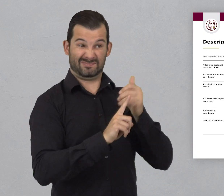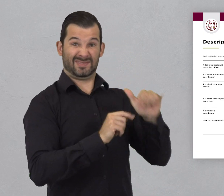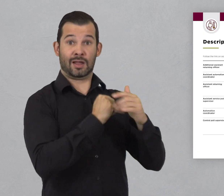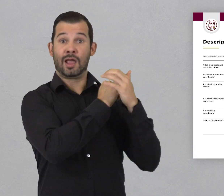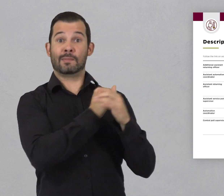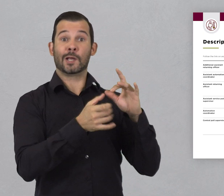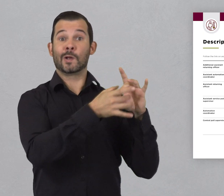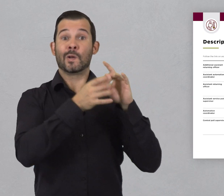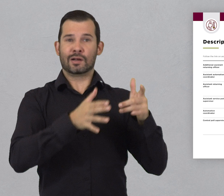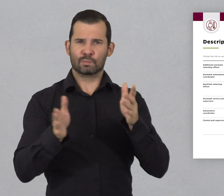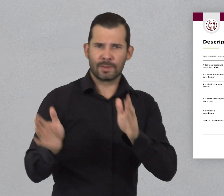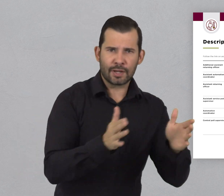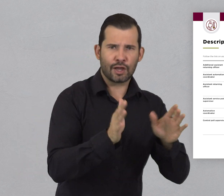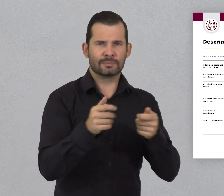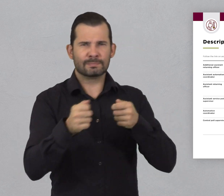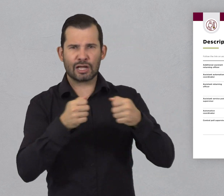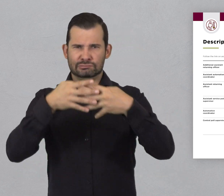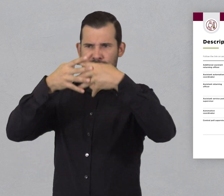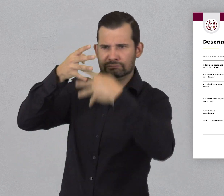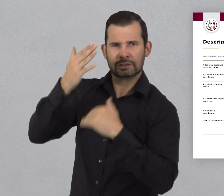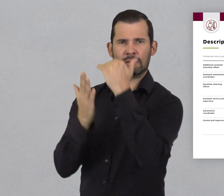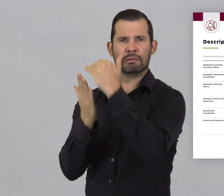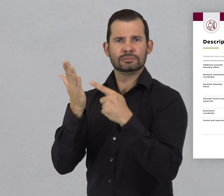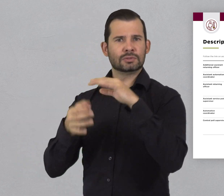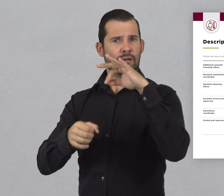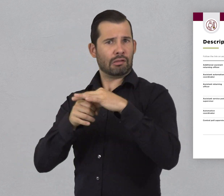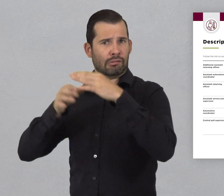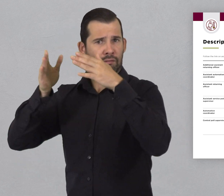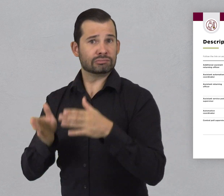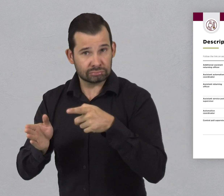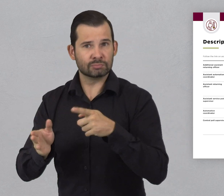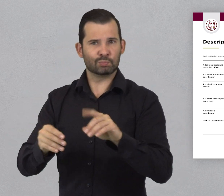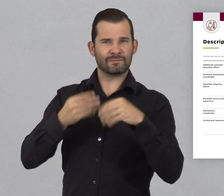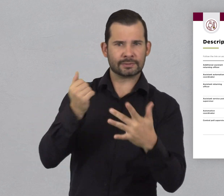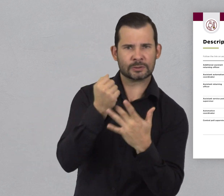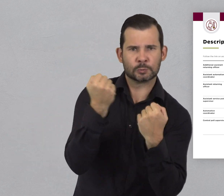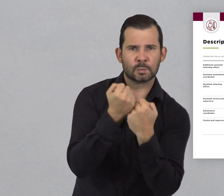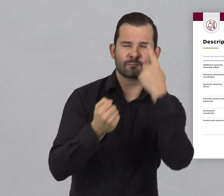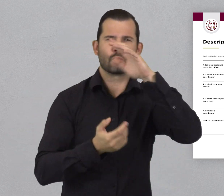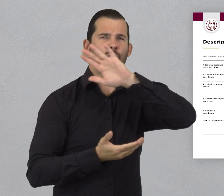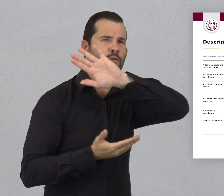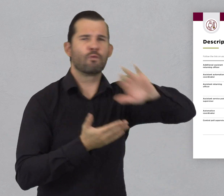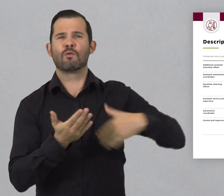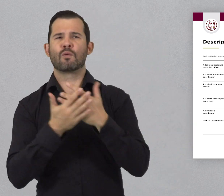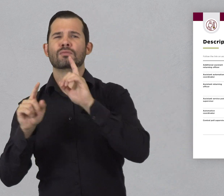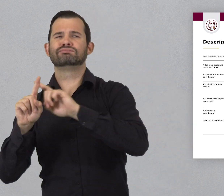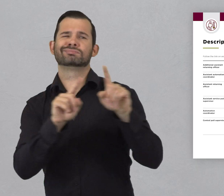prepares and manages the lists of electors and provides technical support for all systems